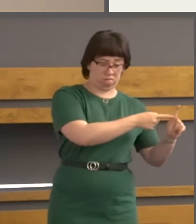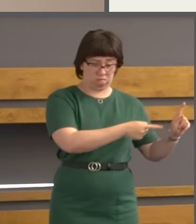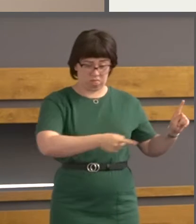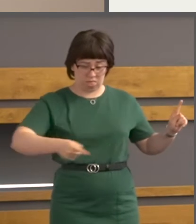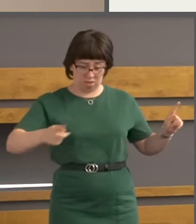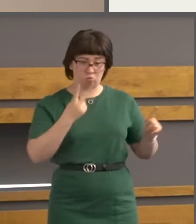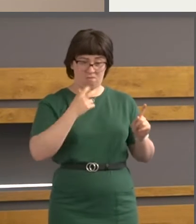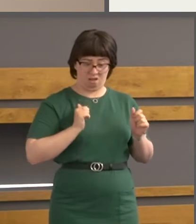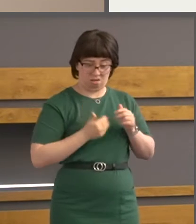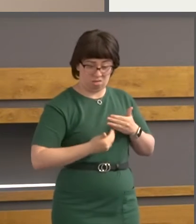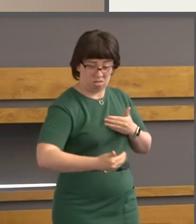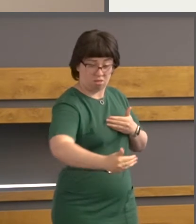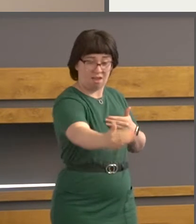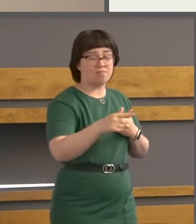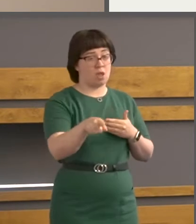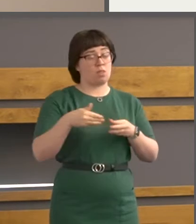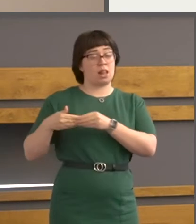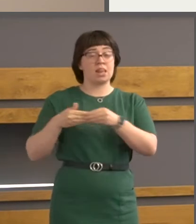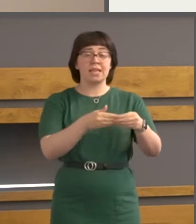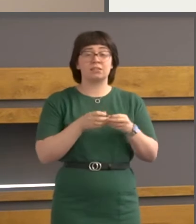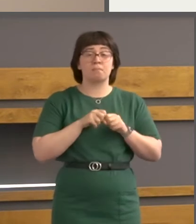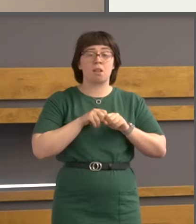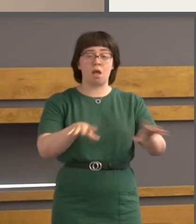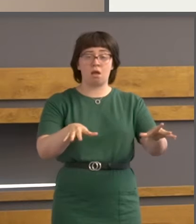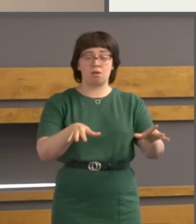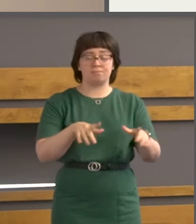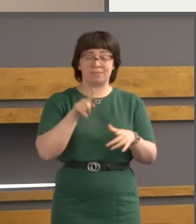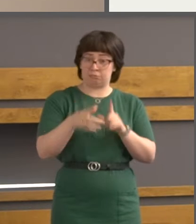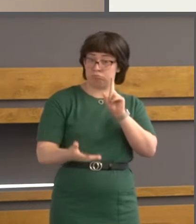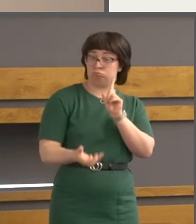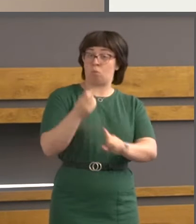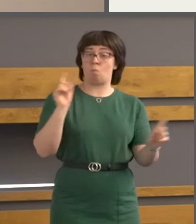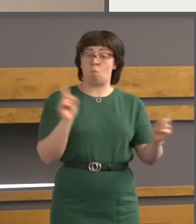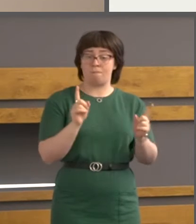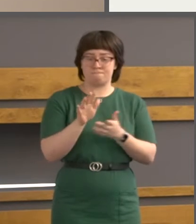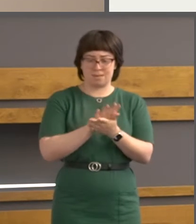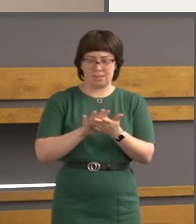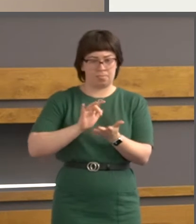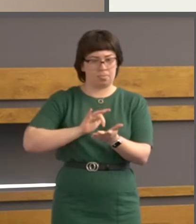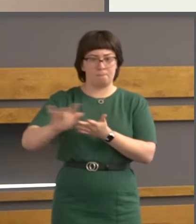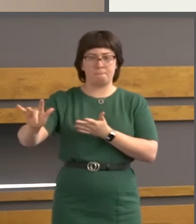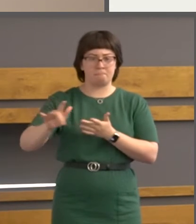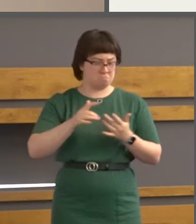they rapidly became the leading supplier. And this success led to an anti Calcutta rhetoric in Scotland,